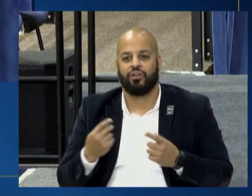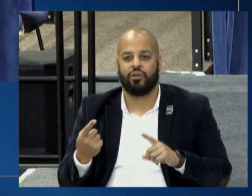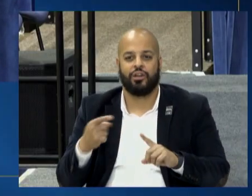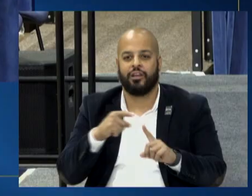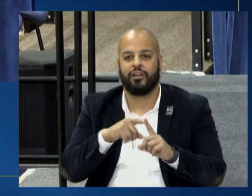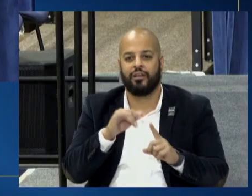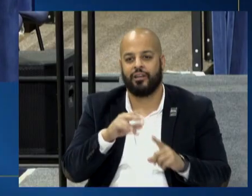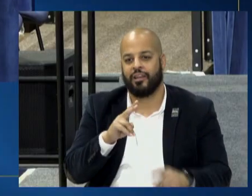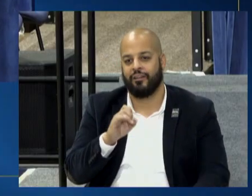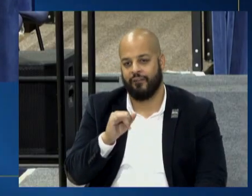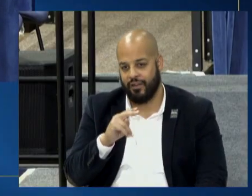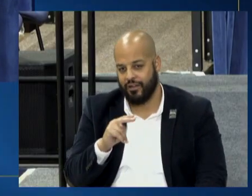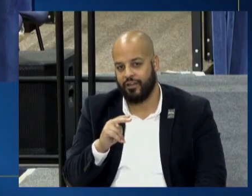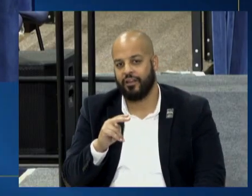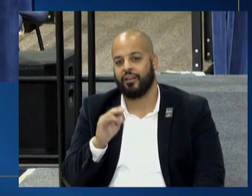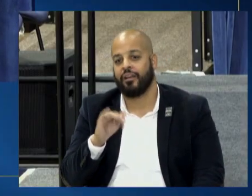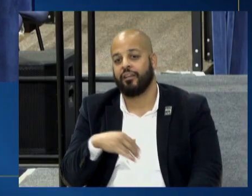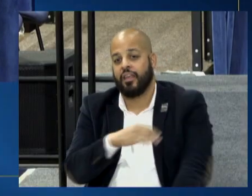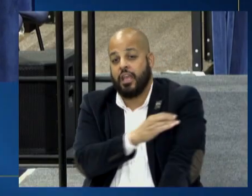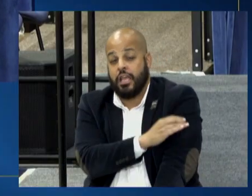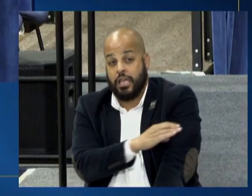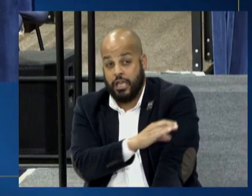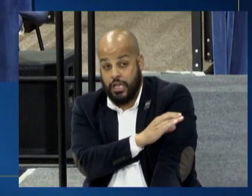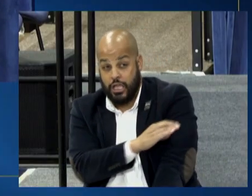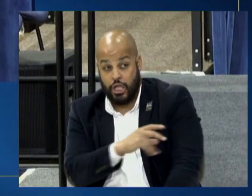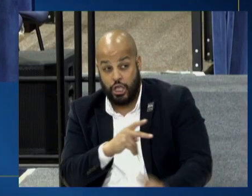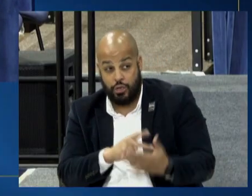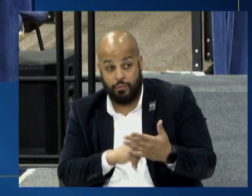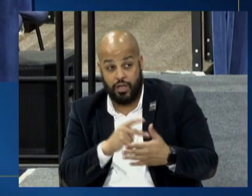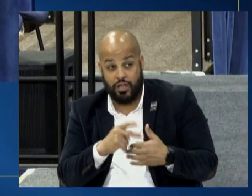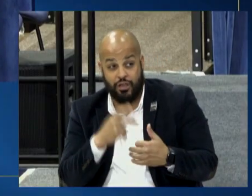at least in-house, is clinical quality work on a tech timeline. And certainly,